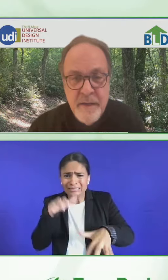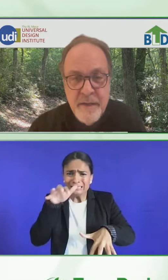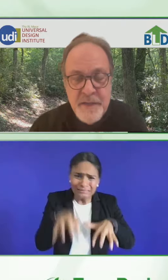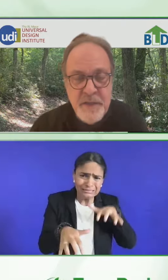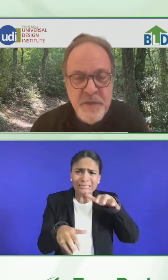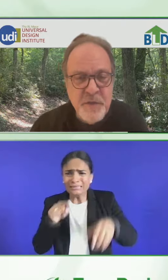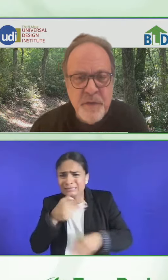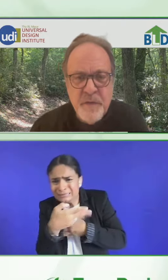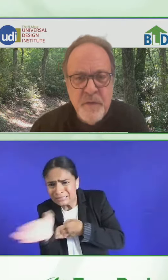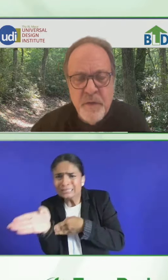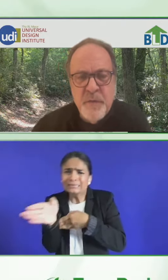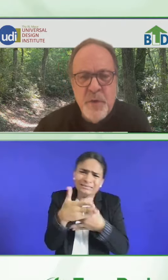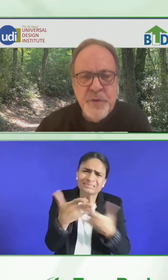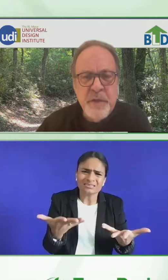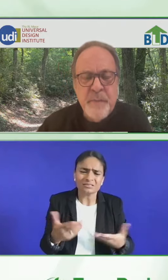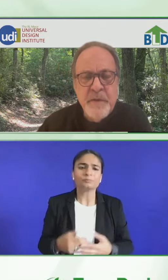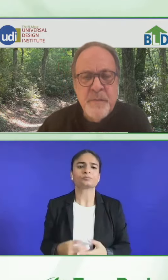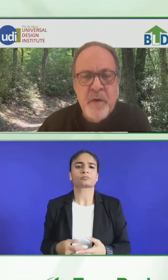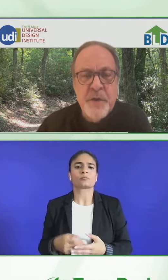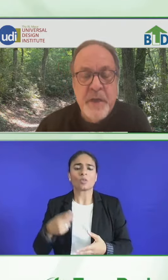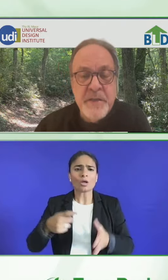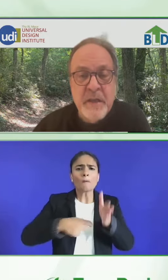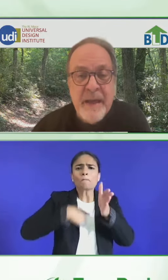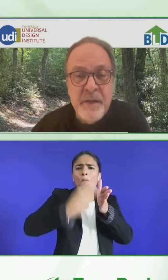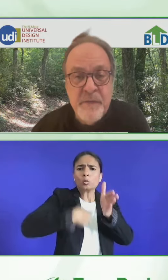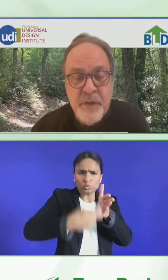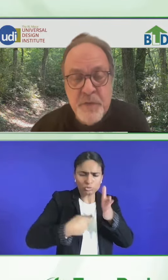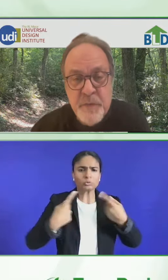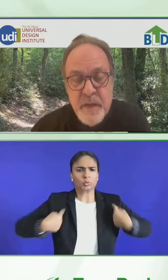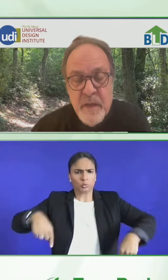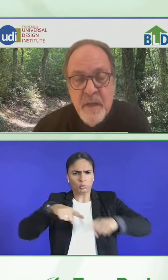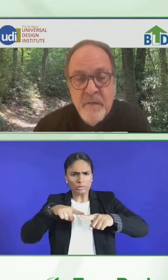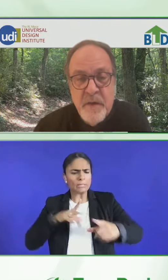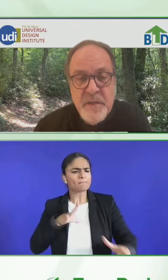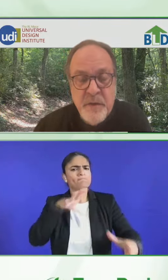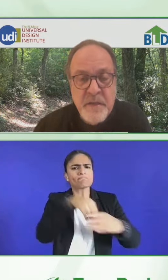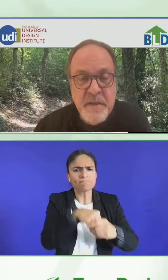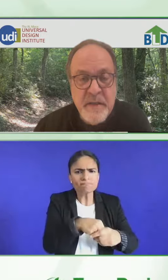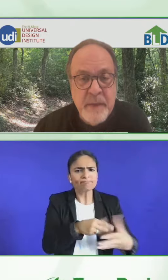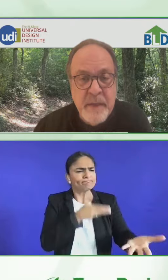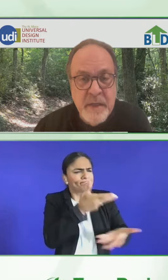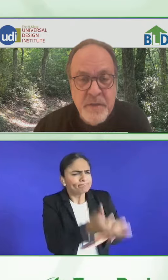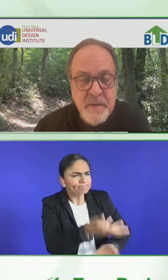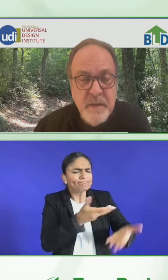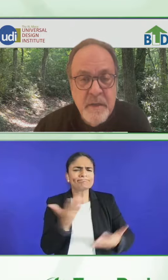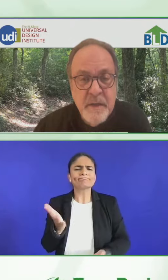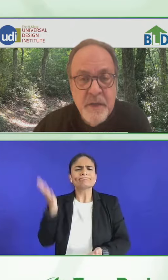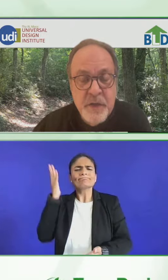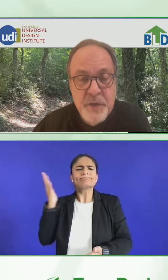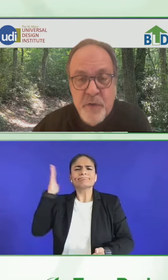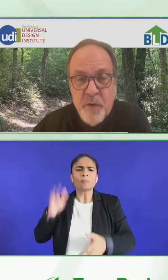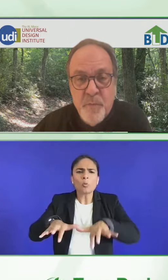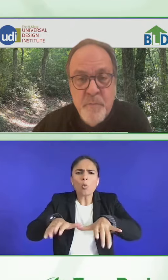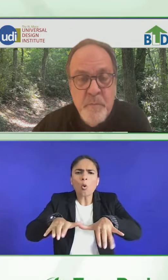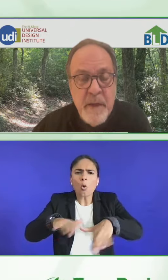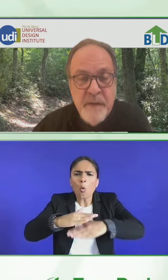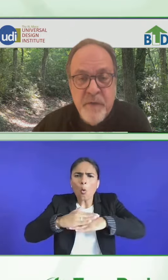assistance with hugely expensive projects that a lot of individuals with very serious disabling conditions to control many